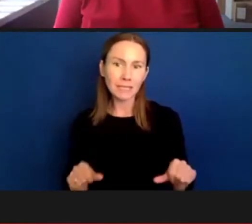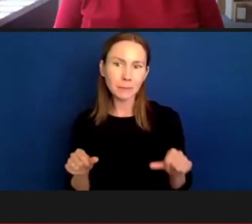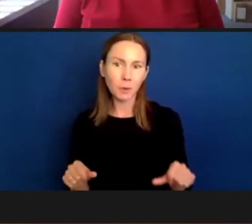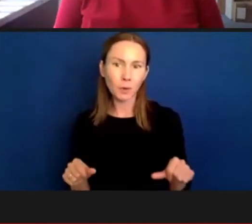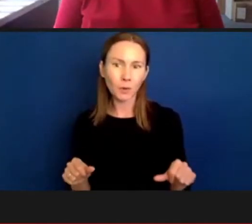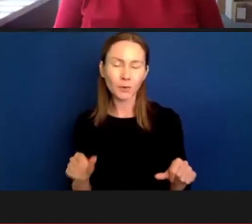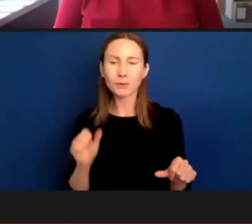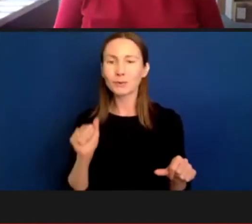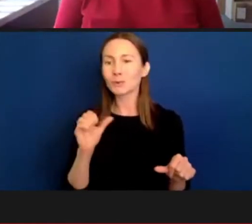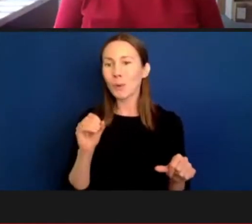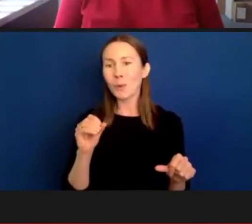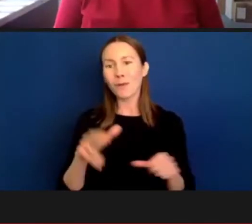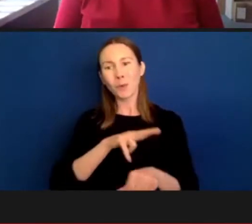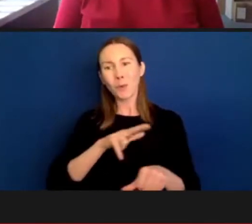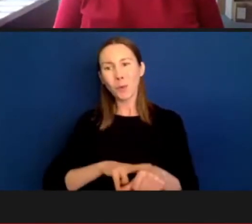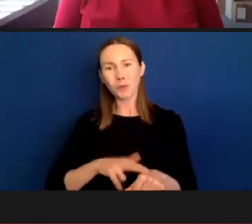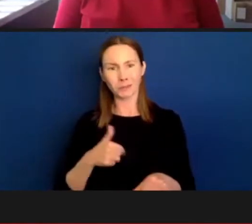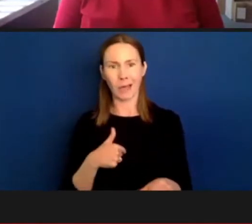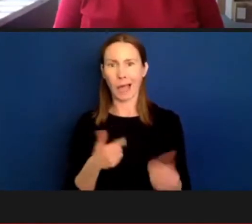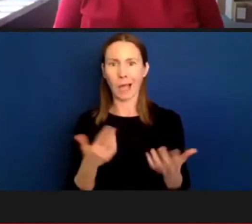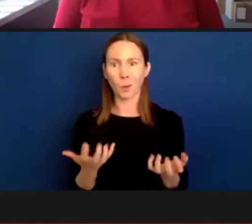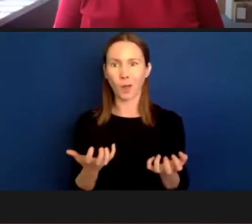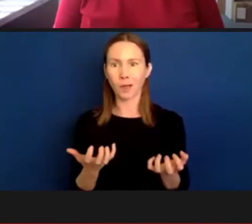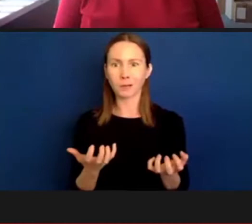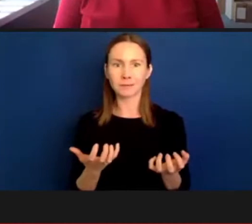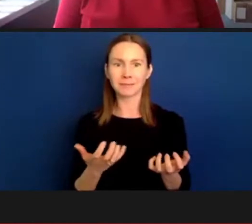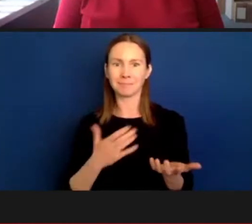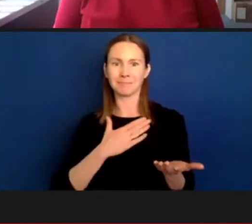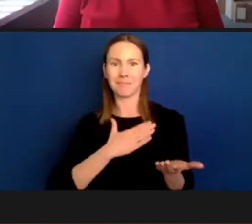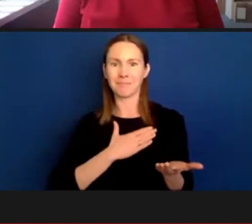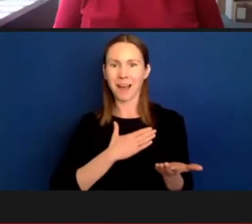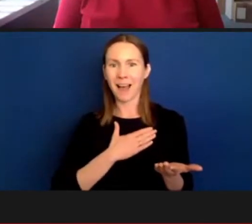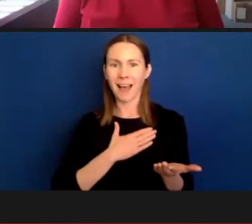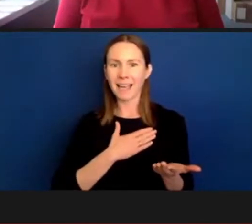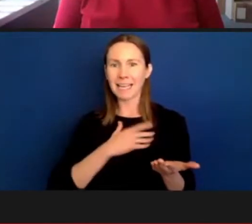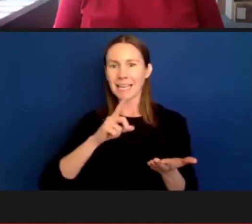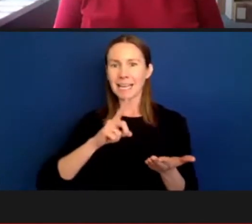of course, I want my exam room to be entirely accessible.